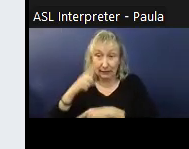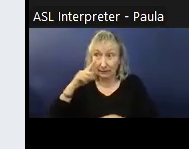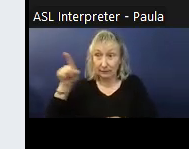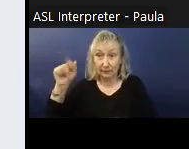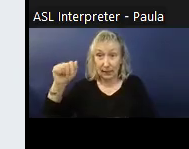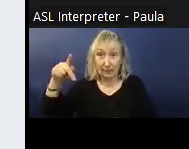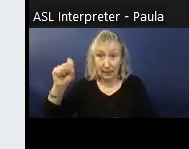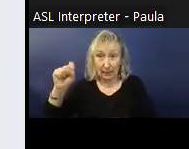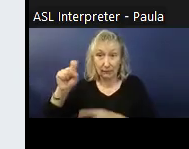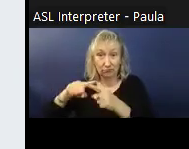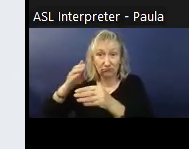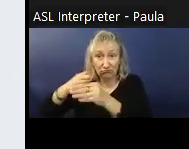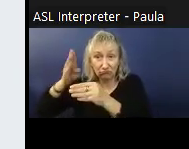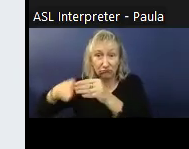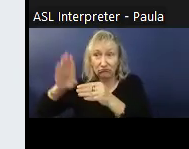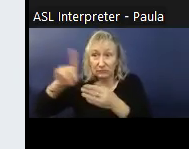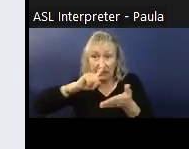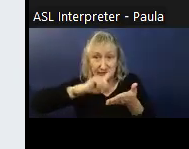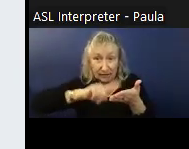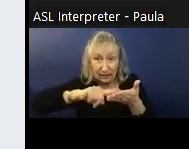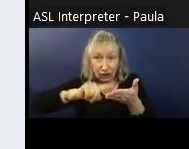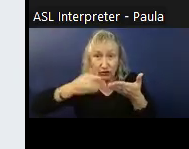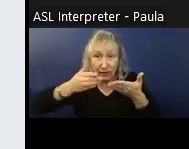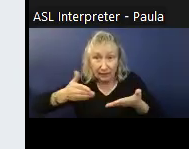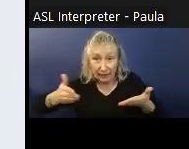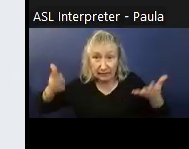investigative activities and then the notification.